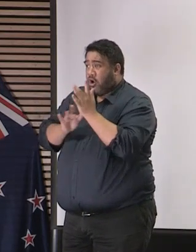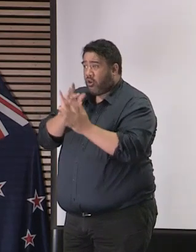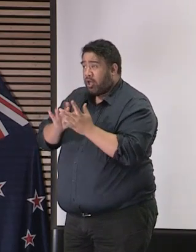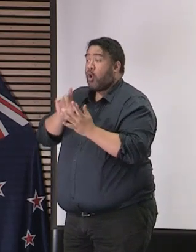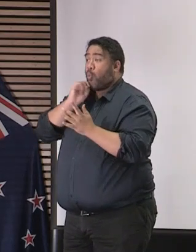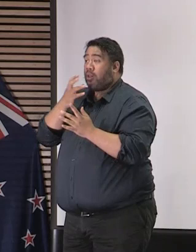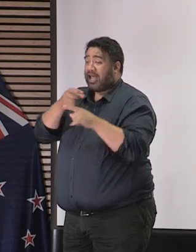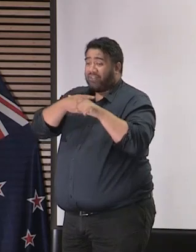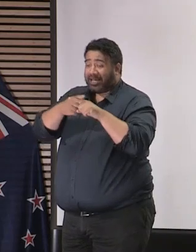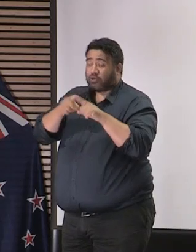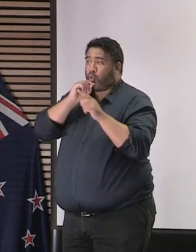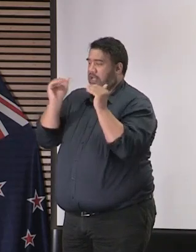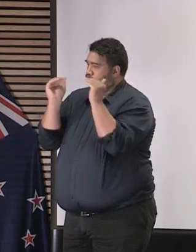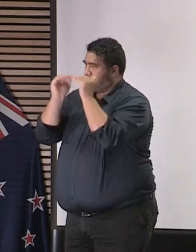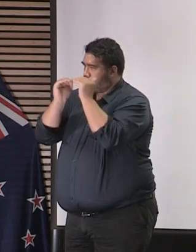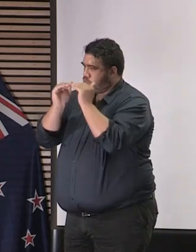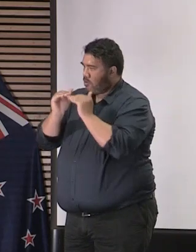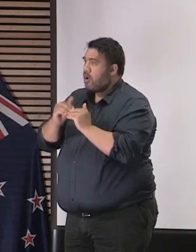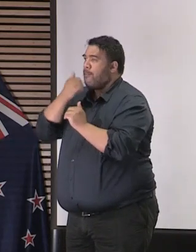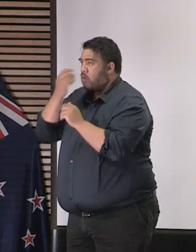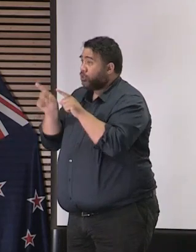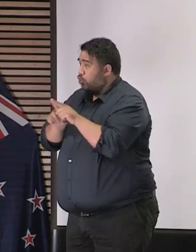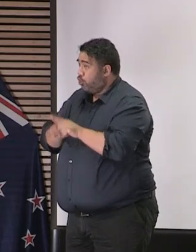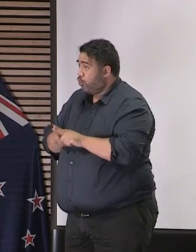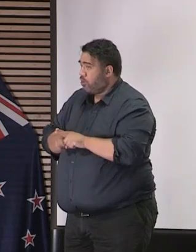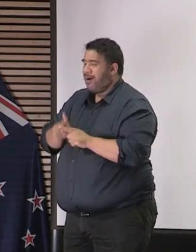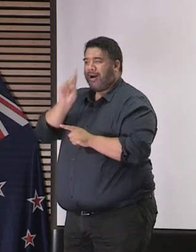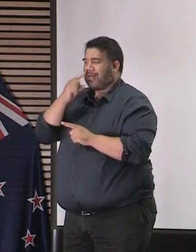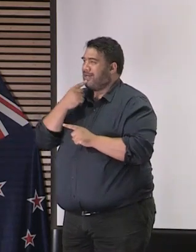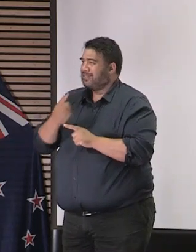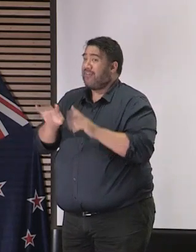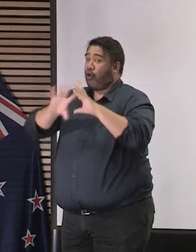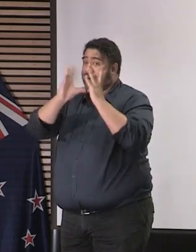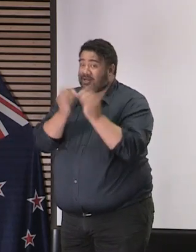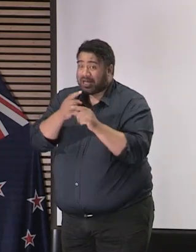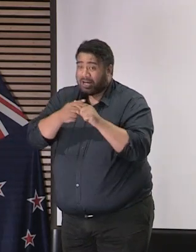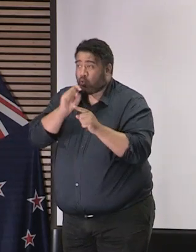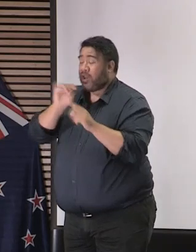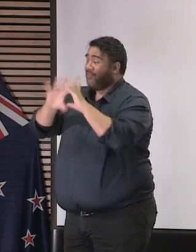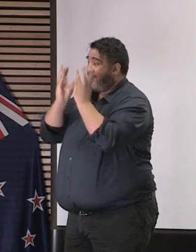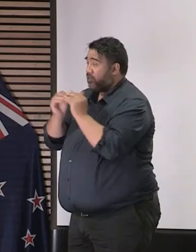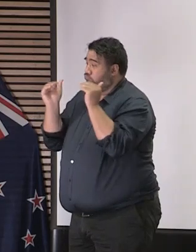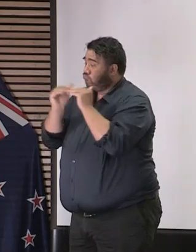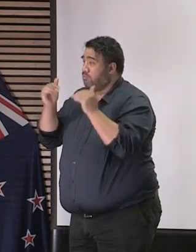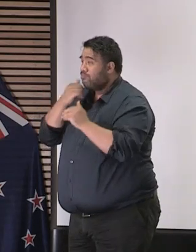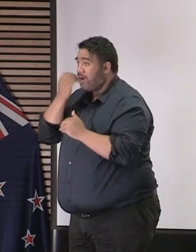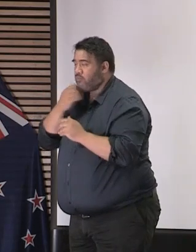Maori but could you confirm that all resources back bookless and every thing online, there will be a Maori version for every single